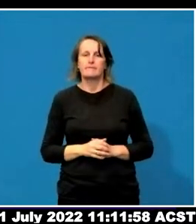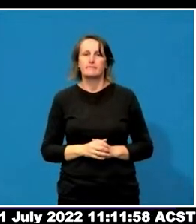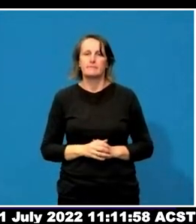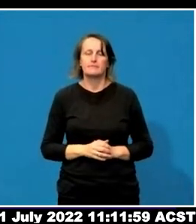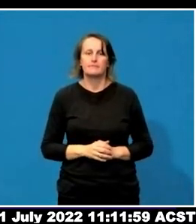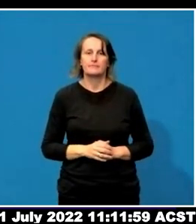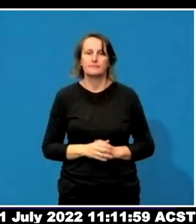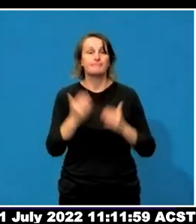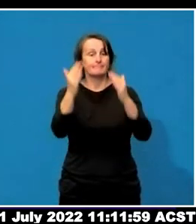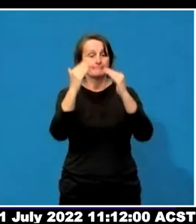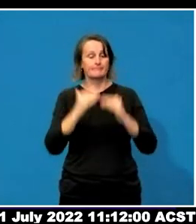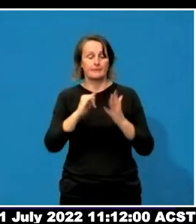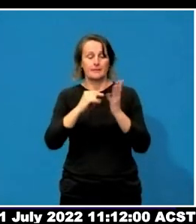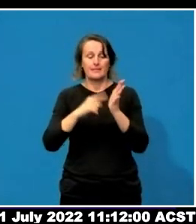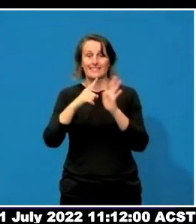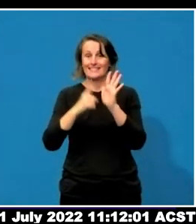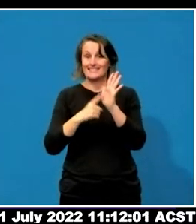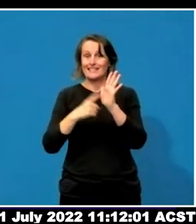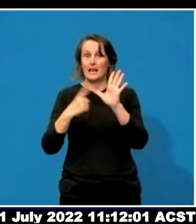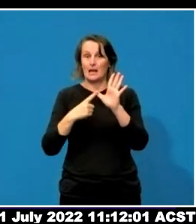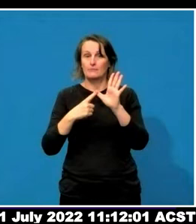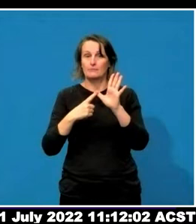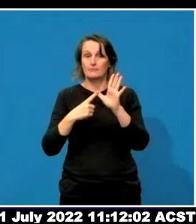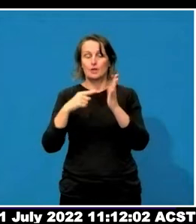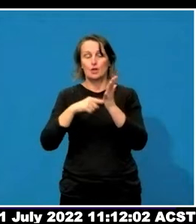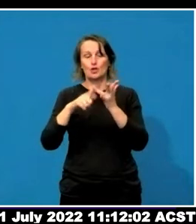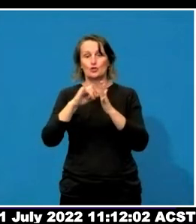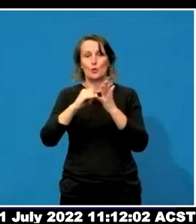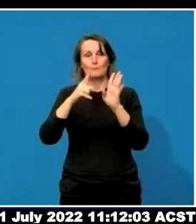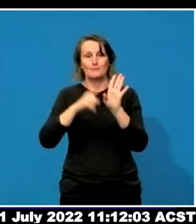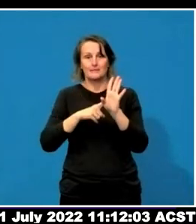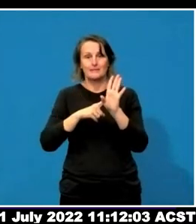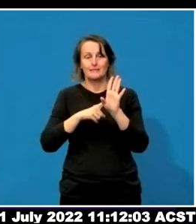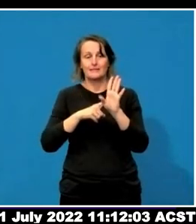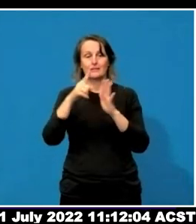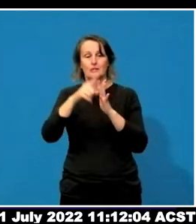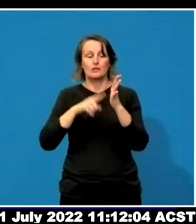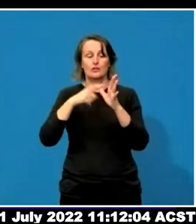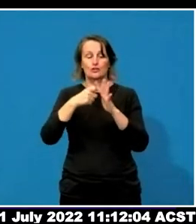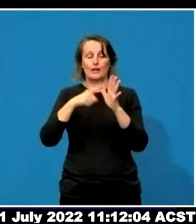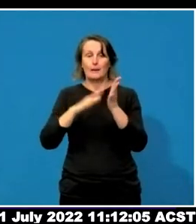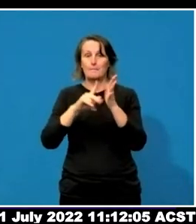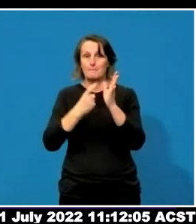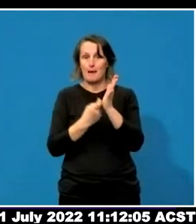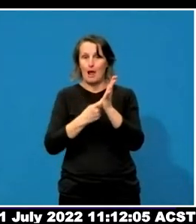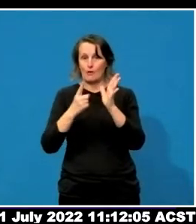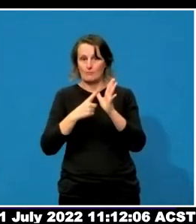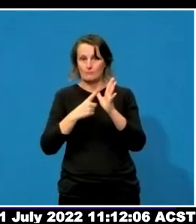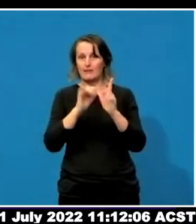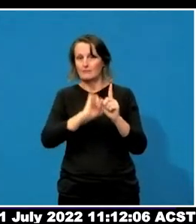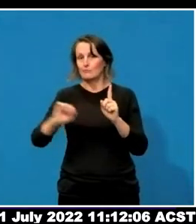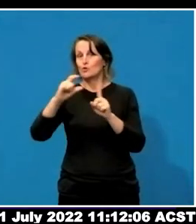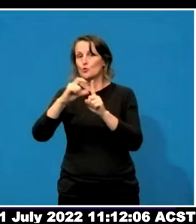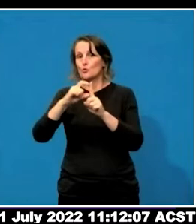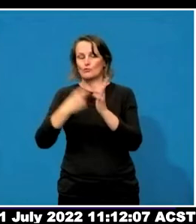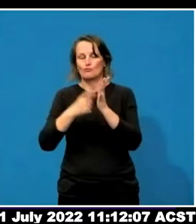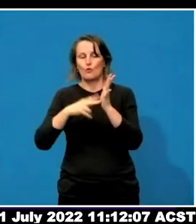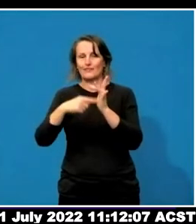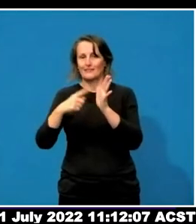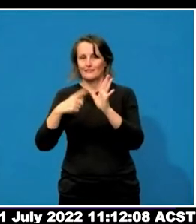Stella (Topsy) Jackamarra and Ronita Jackamarra will give evidence from the